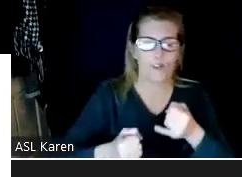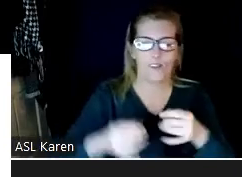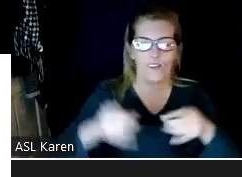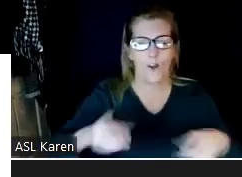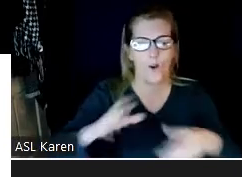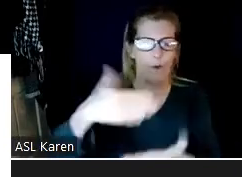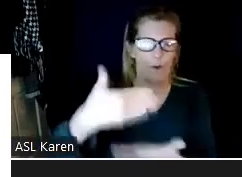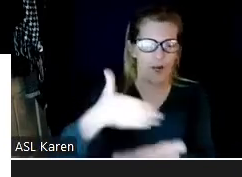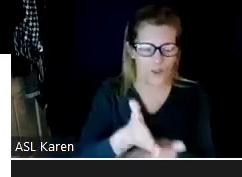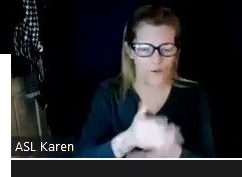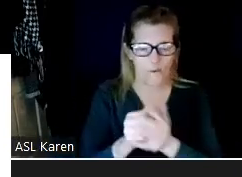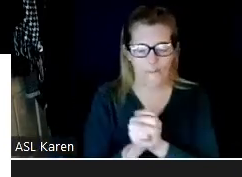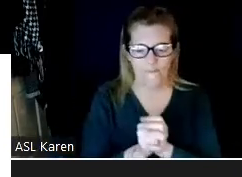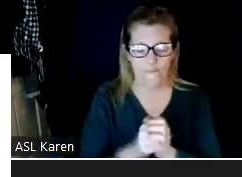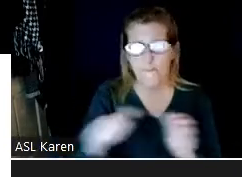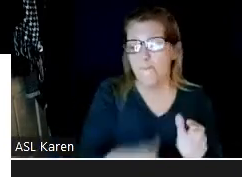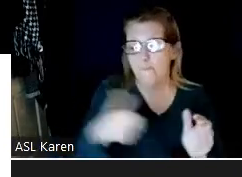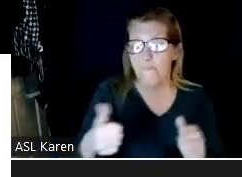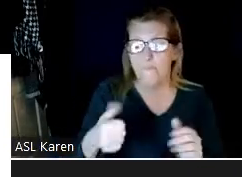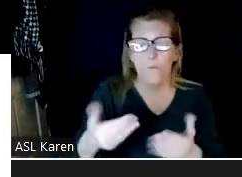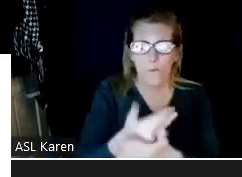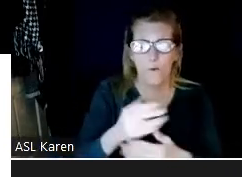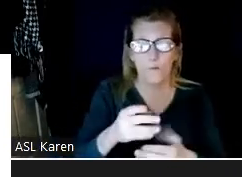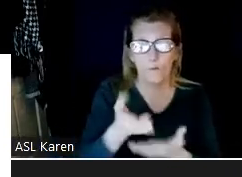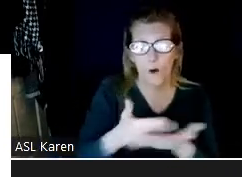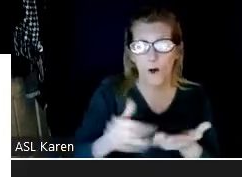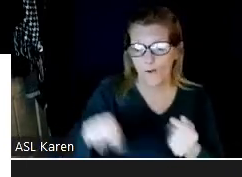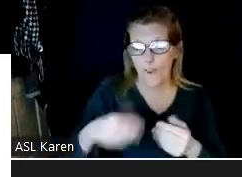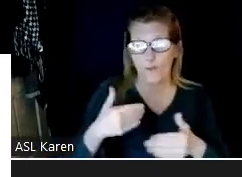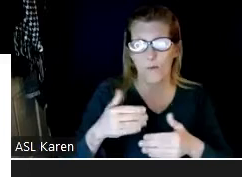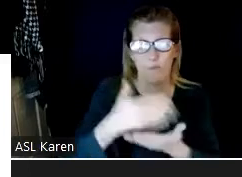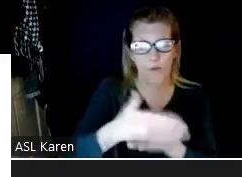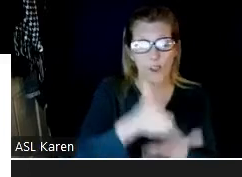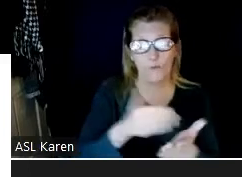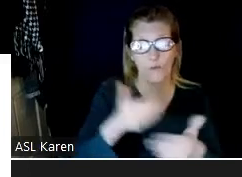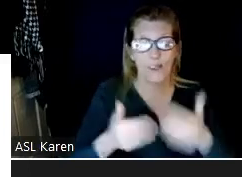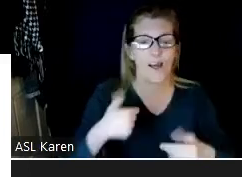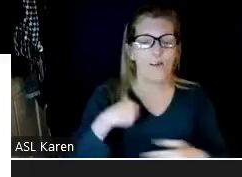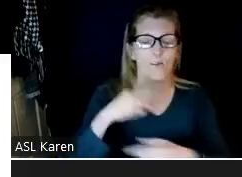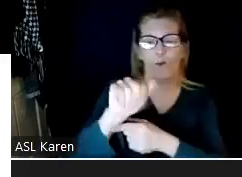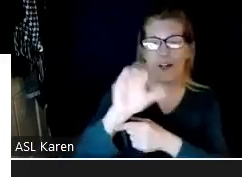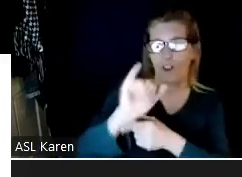15:07:01 Another new part of this budget process is having a racial equity impact statement.